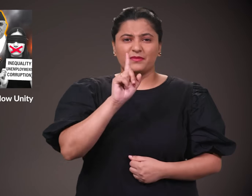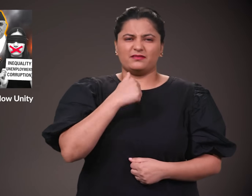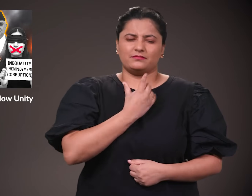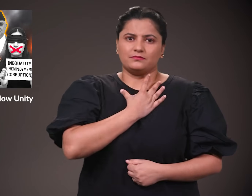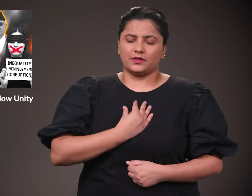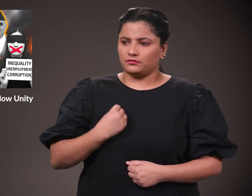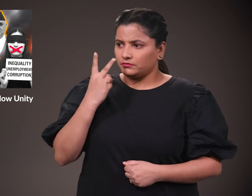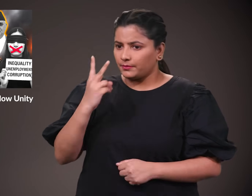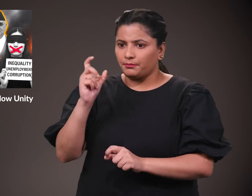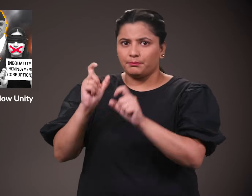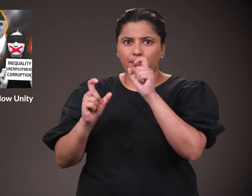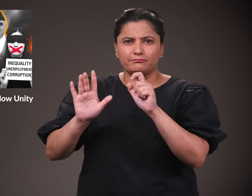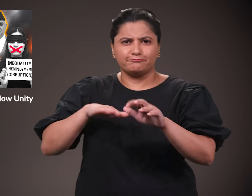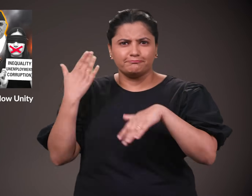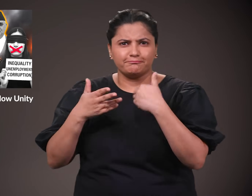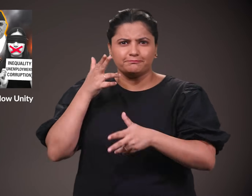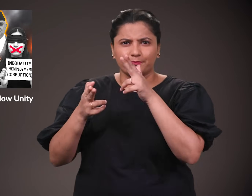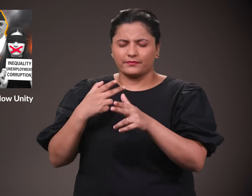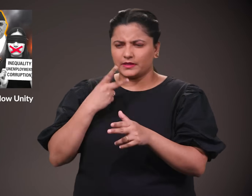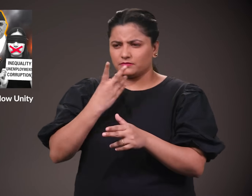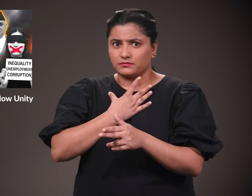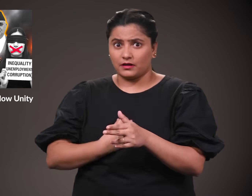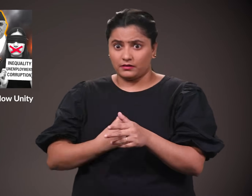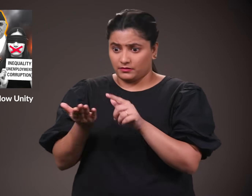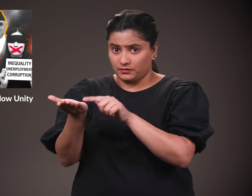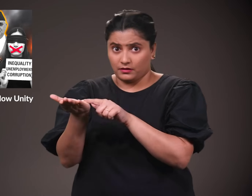Though, one side reflects the saddening deaths of people,